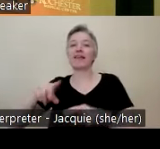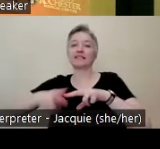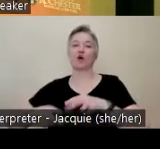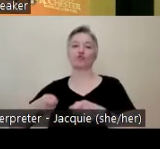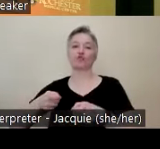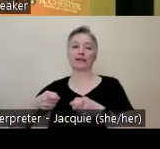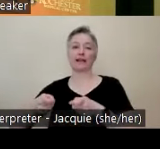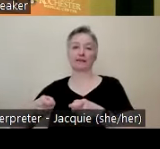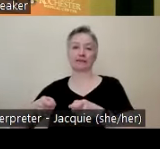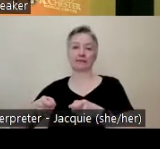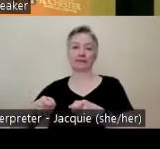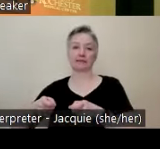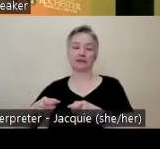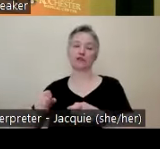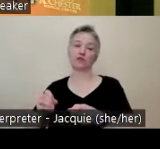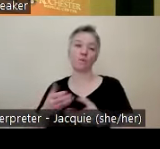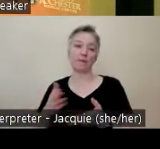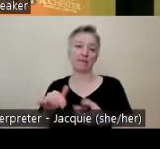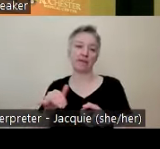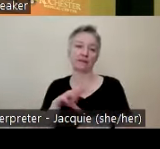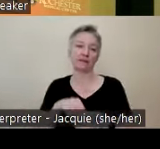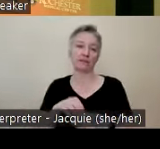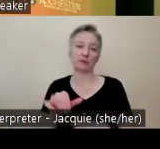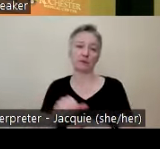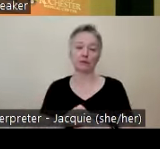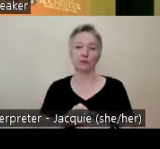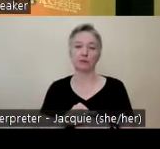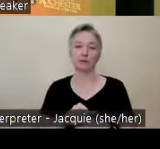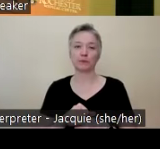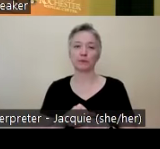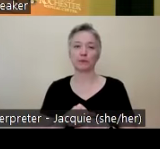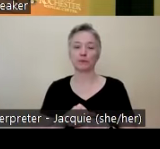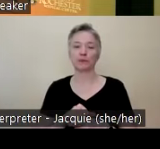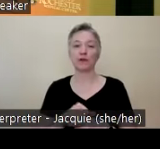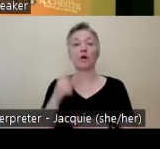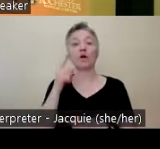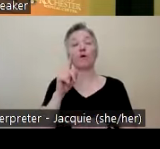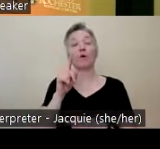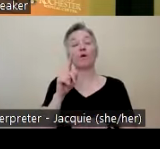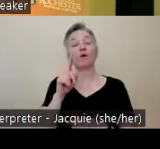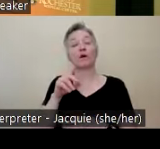um and so that could be a component as well in terms of like internal say more about the